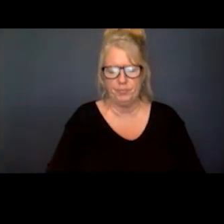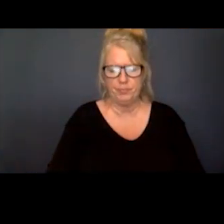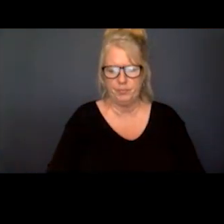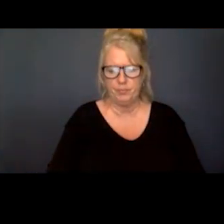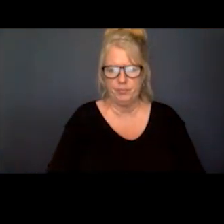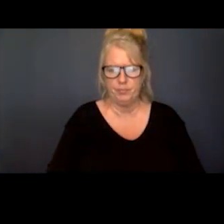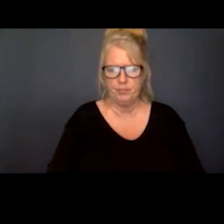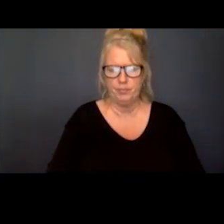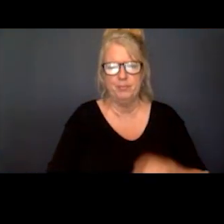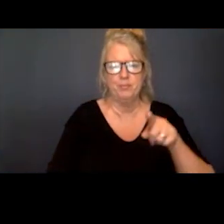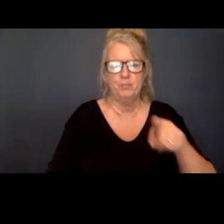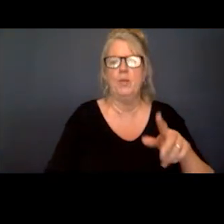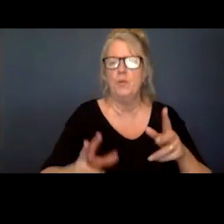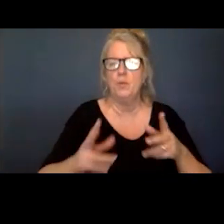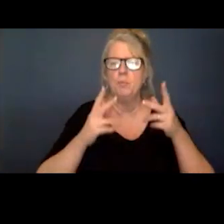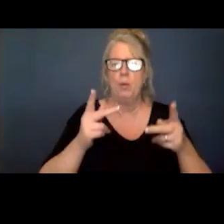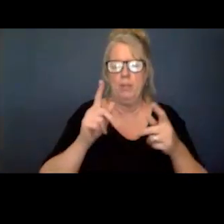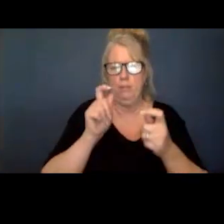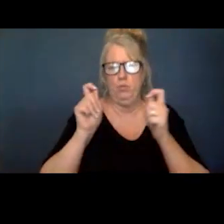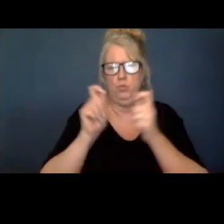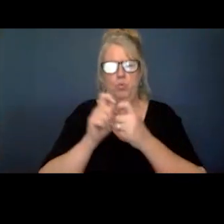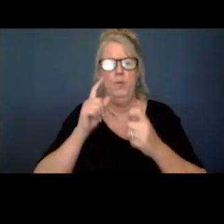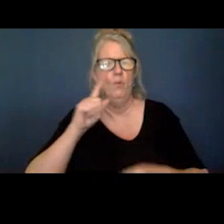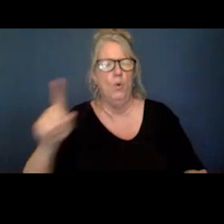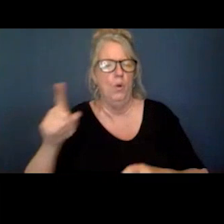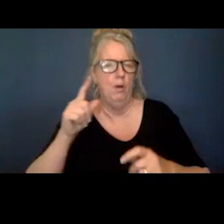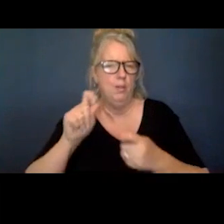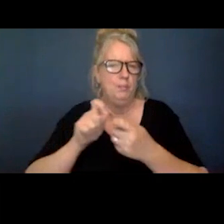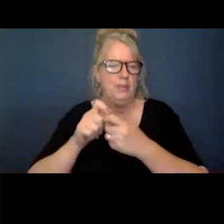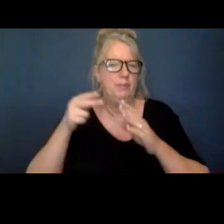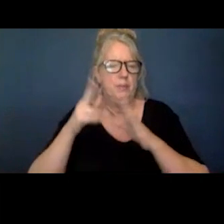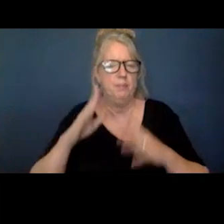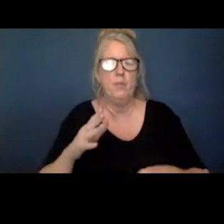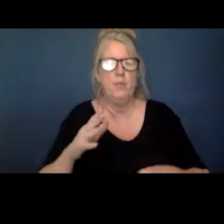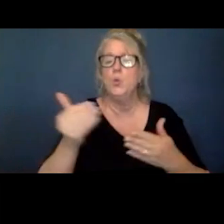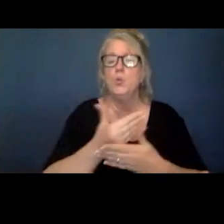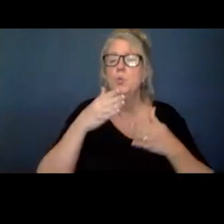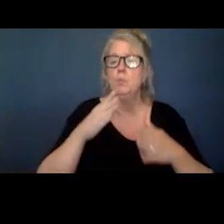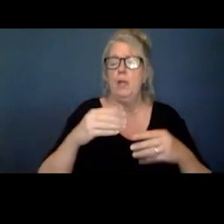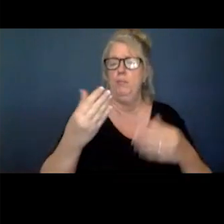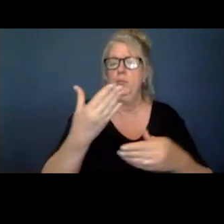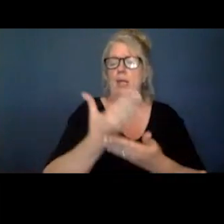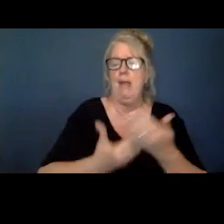here's the proposition tailored to a participant. NewPath provides hands-on job training that helps